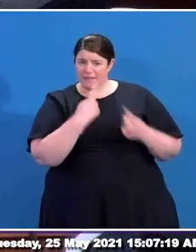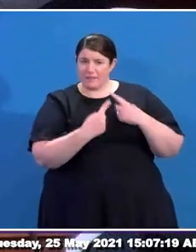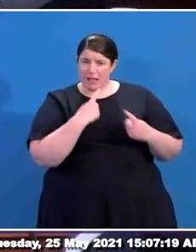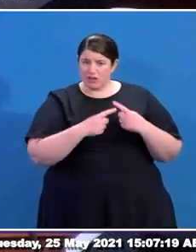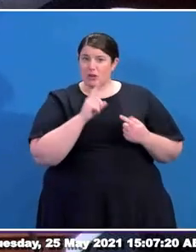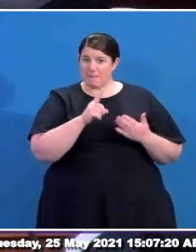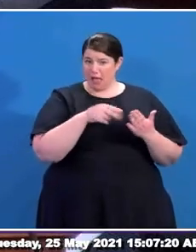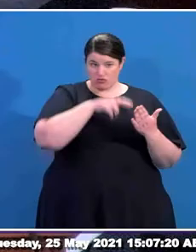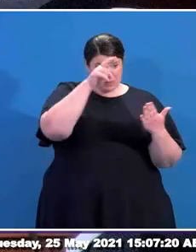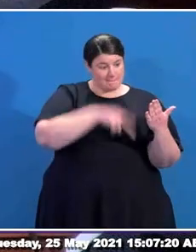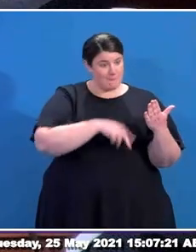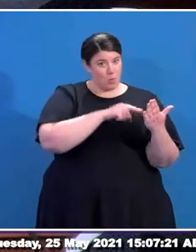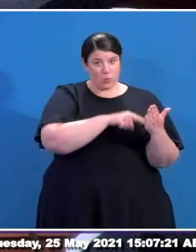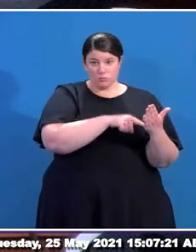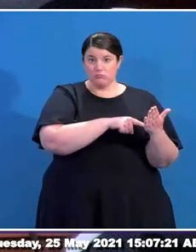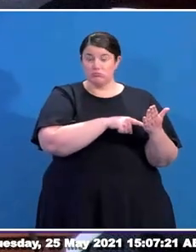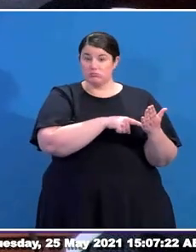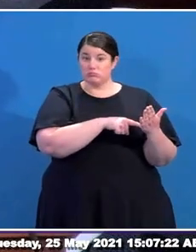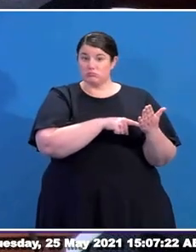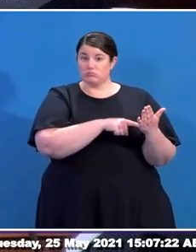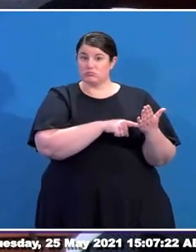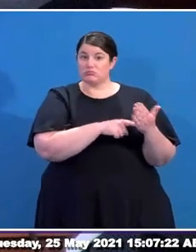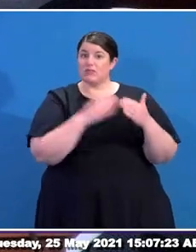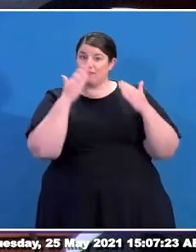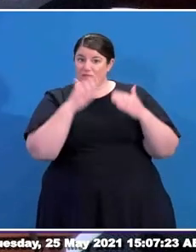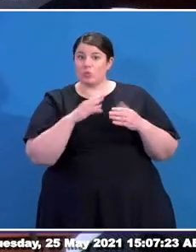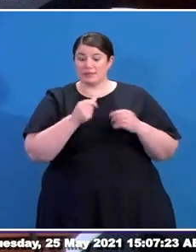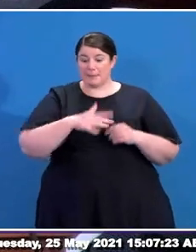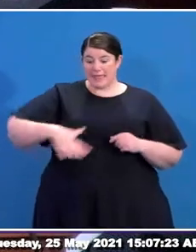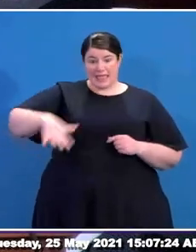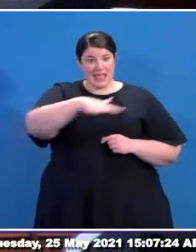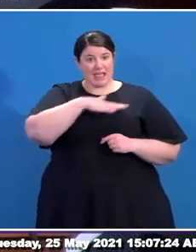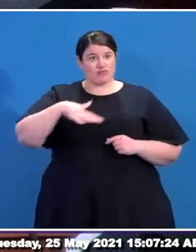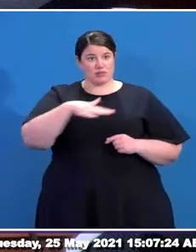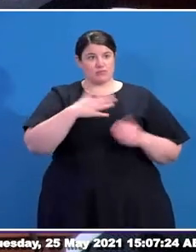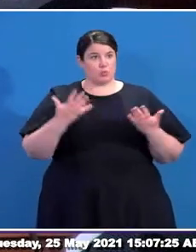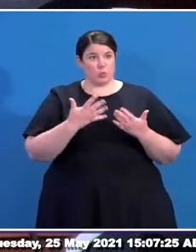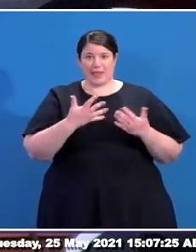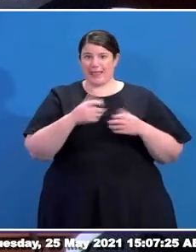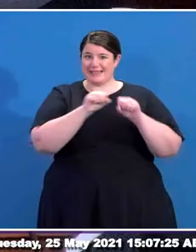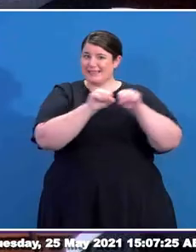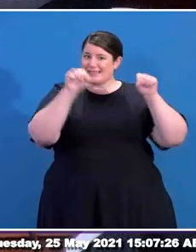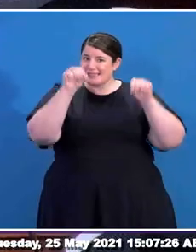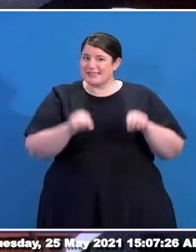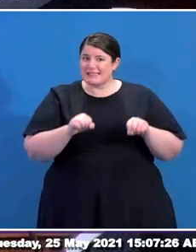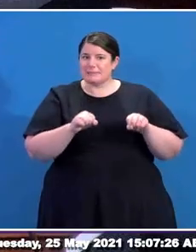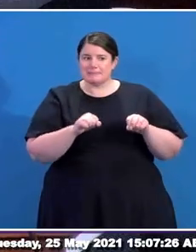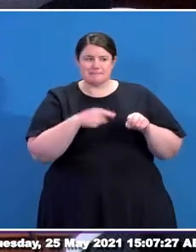essentially focused on these areas where you thought the systemic issues could be addressed; is that right?